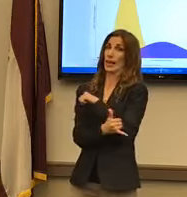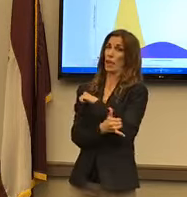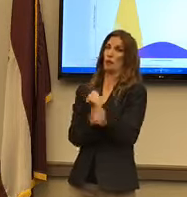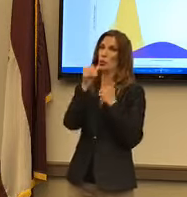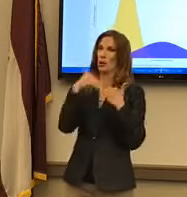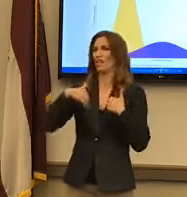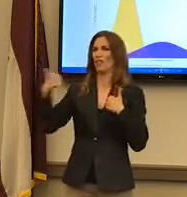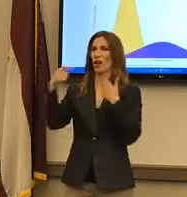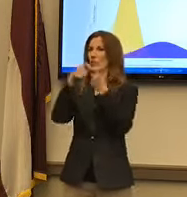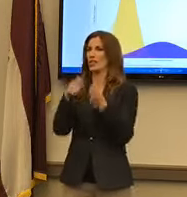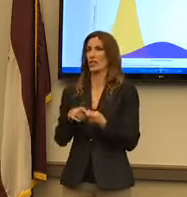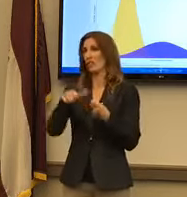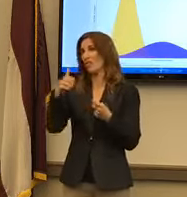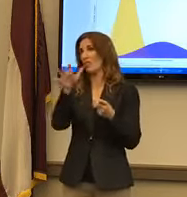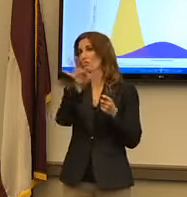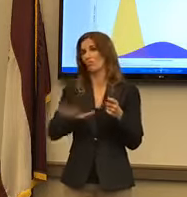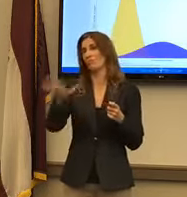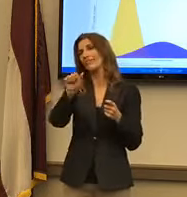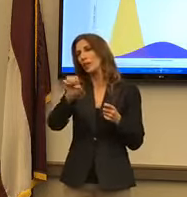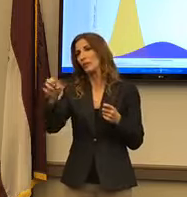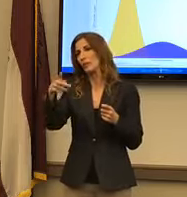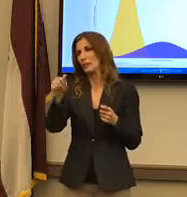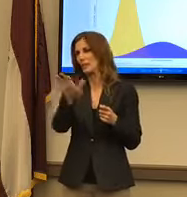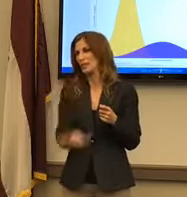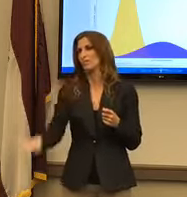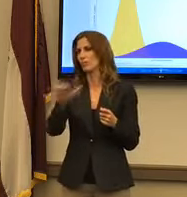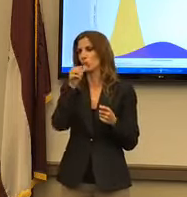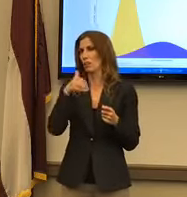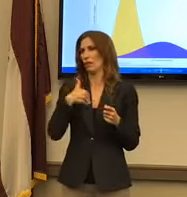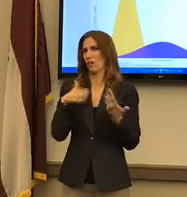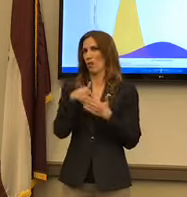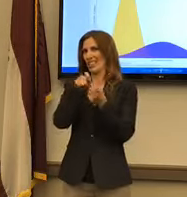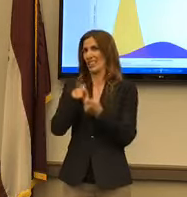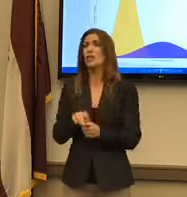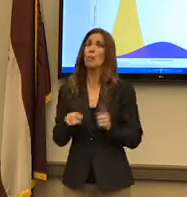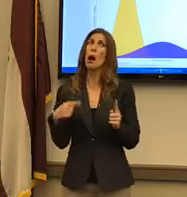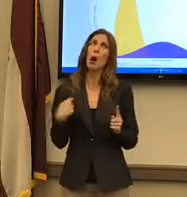details of the entire southeast at my fingertips but we're doing okay you know